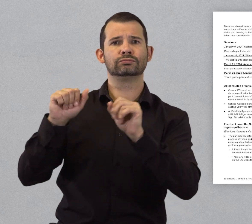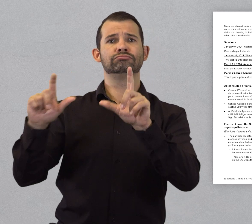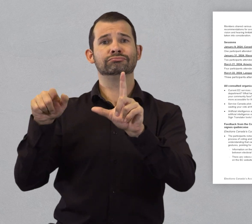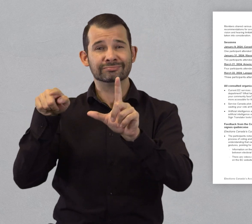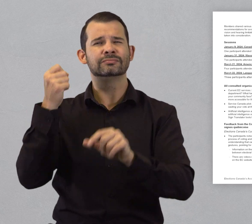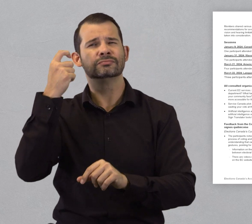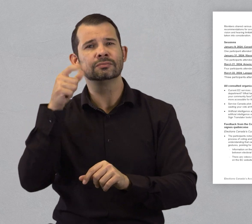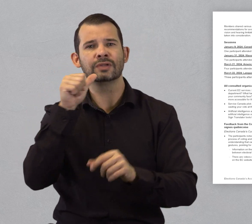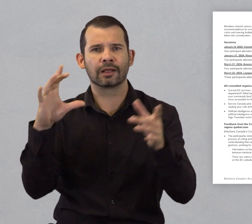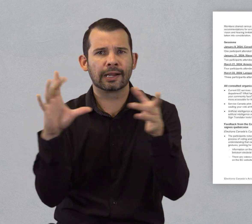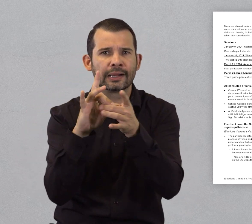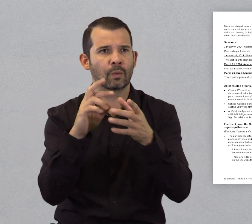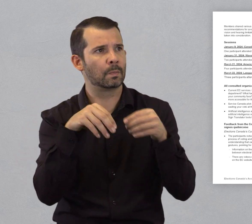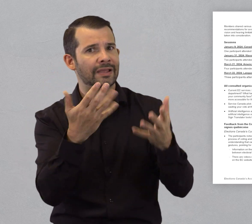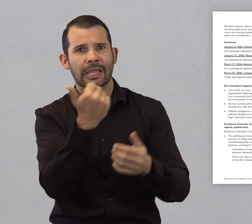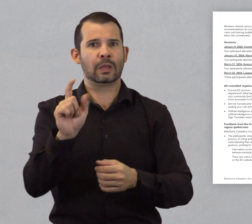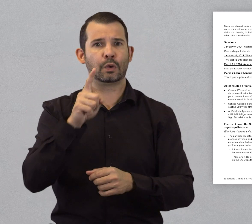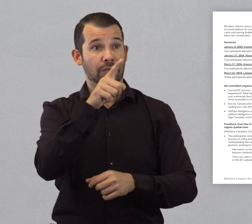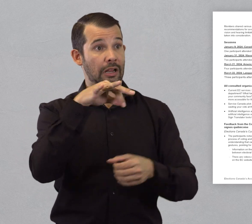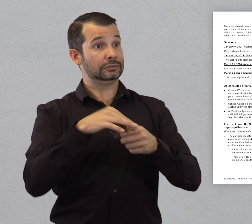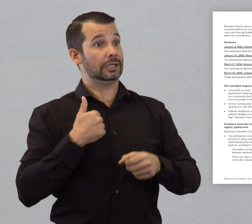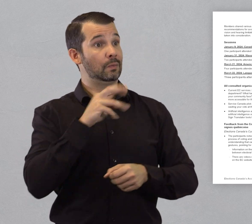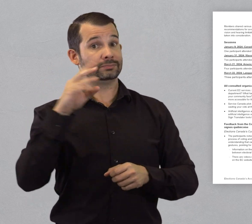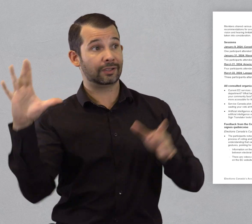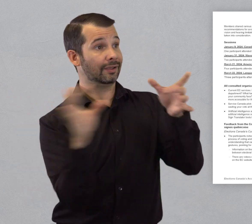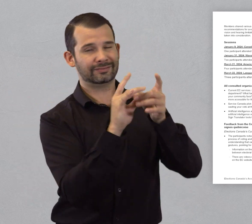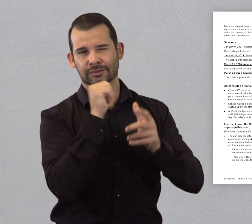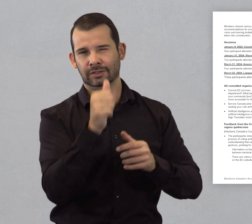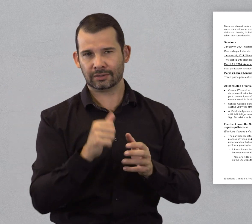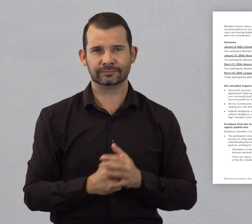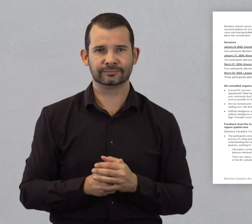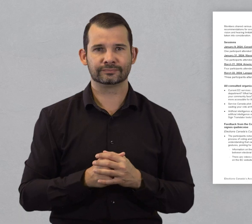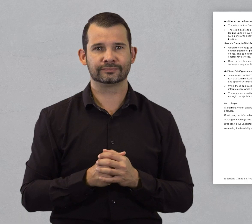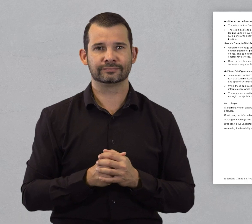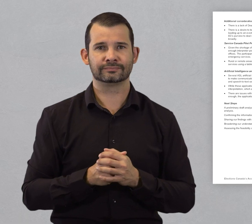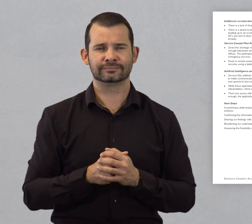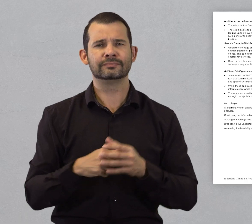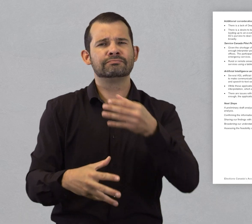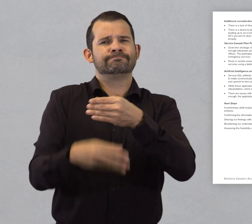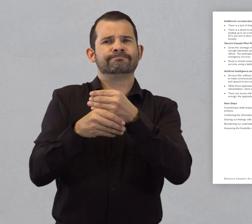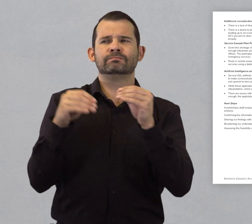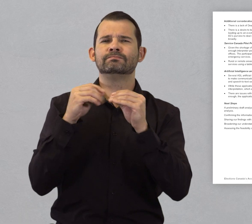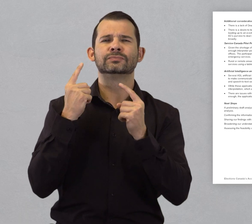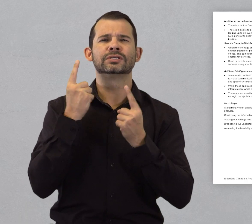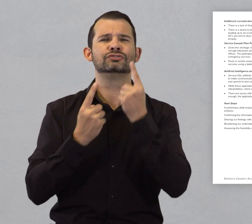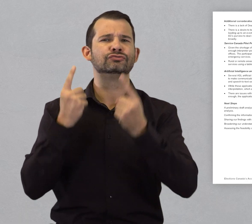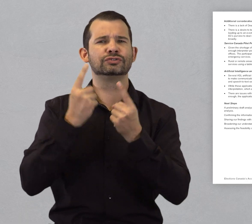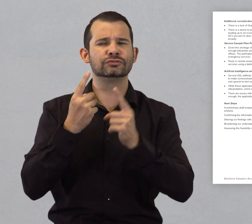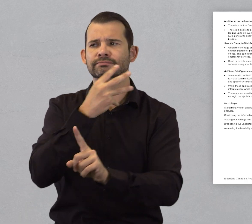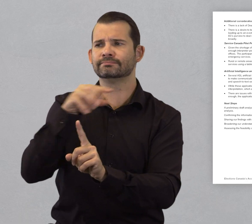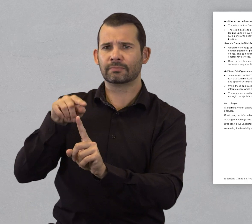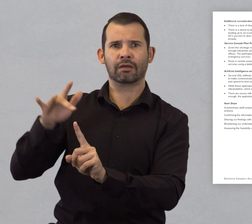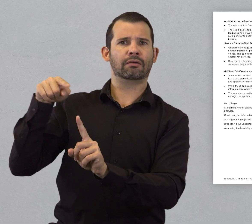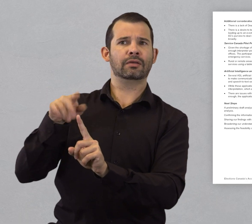or provided anywhere on the EC website. Additional considerations highlighted by